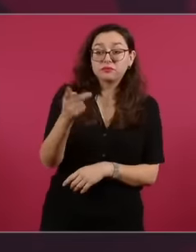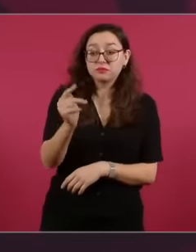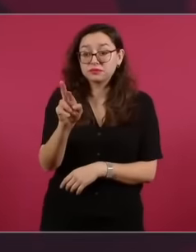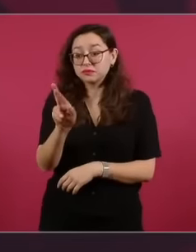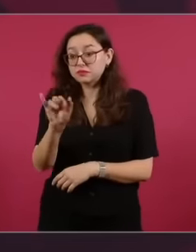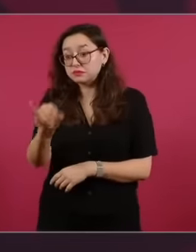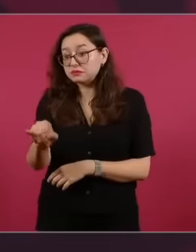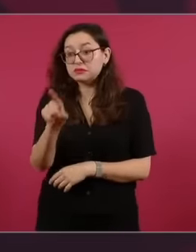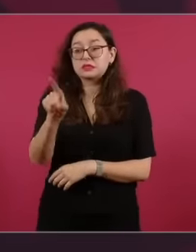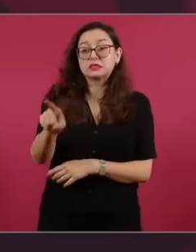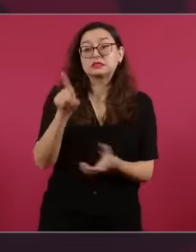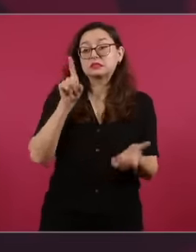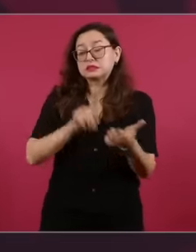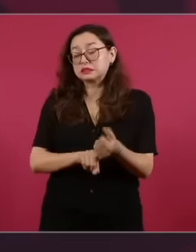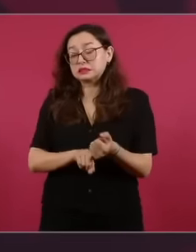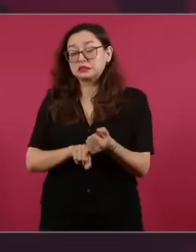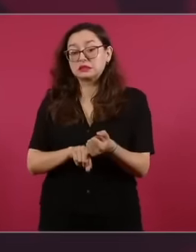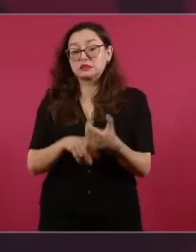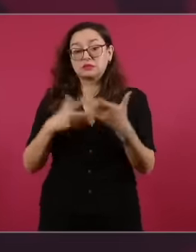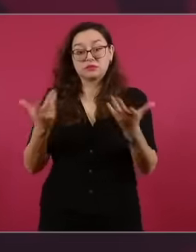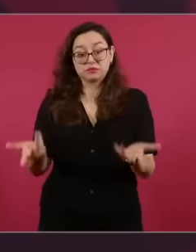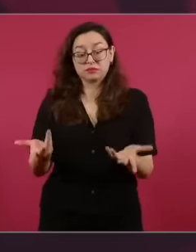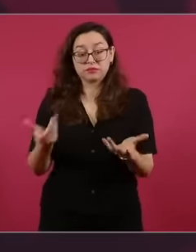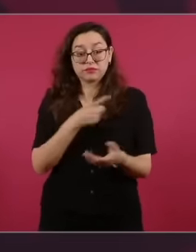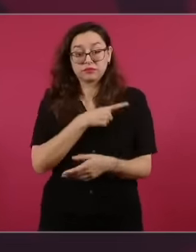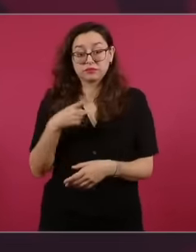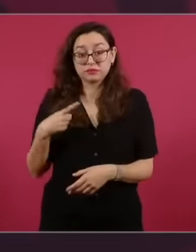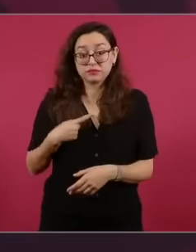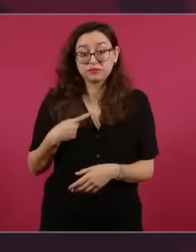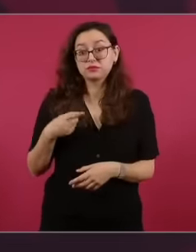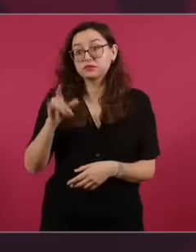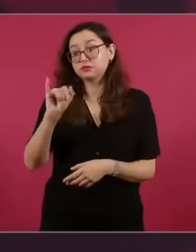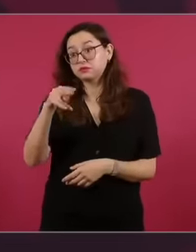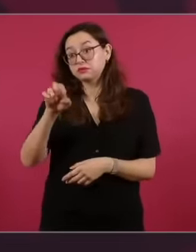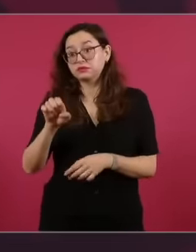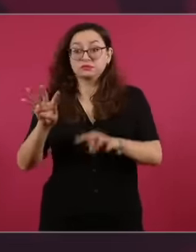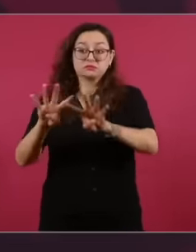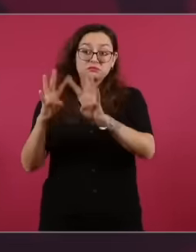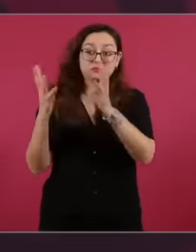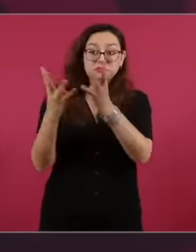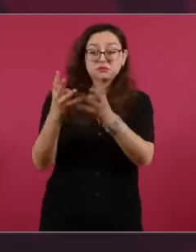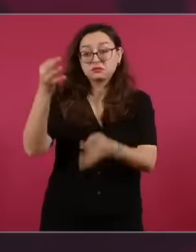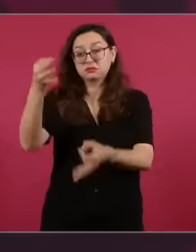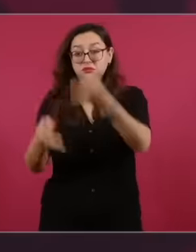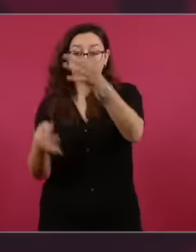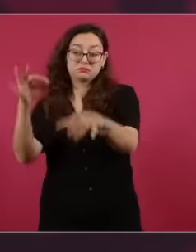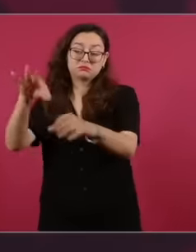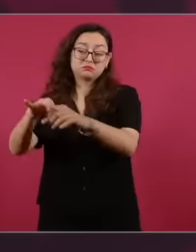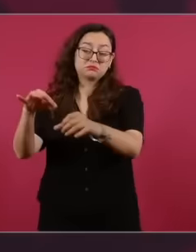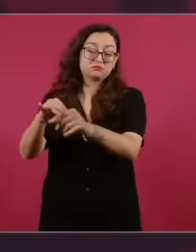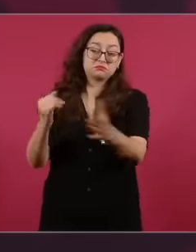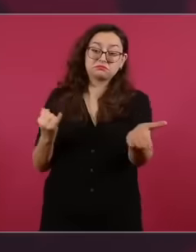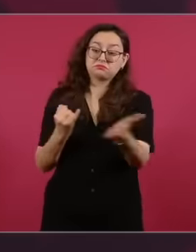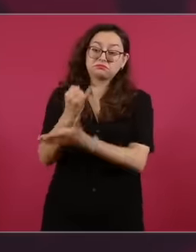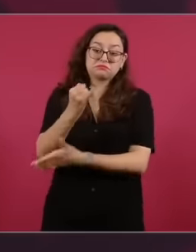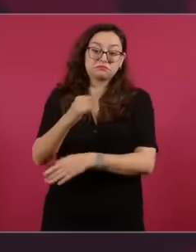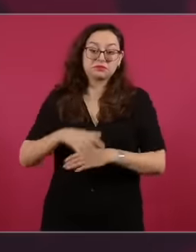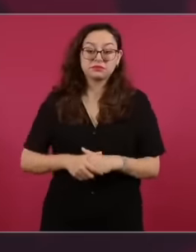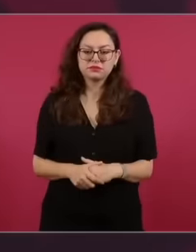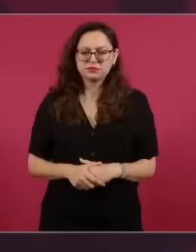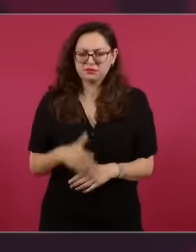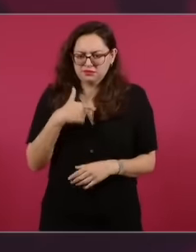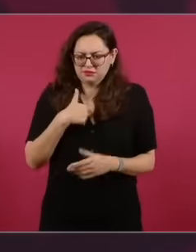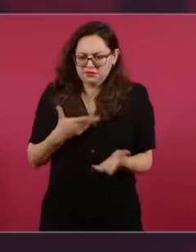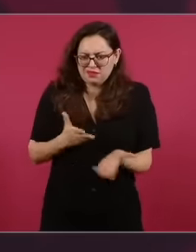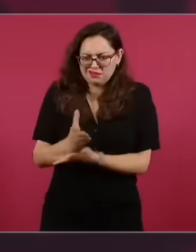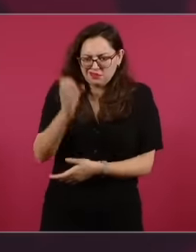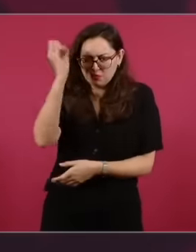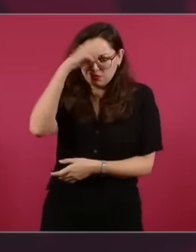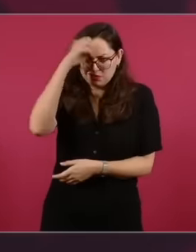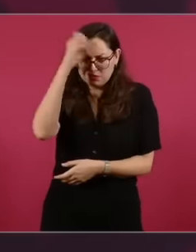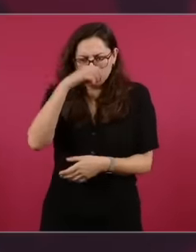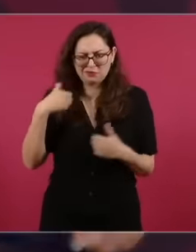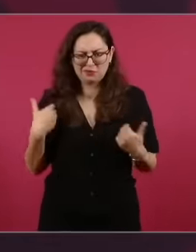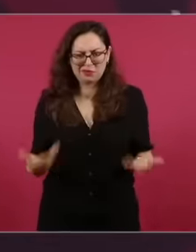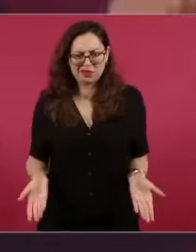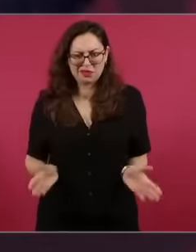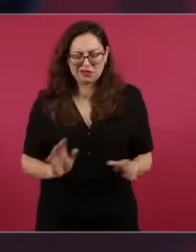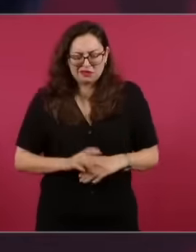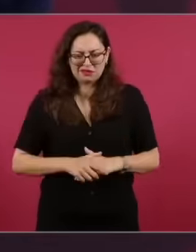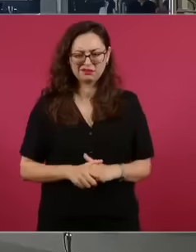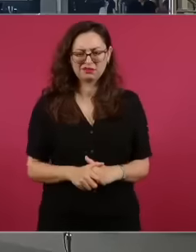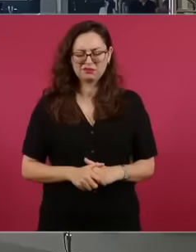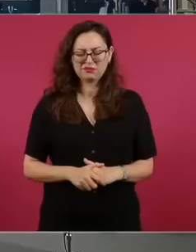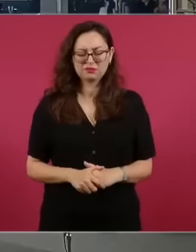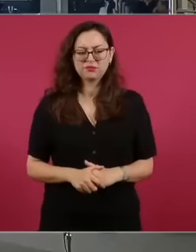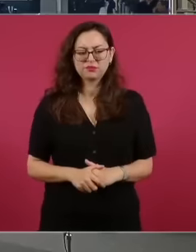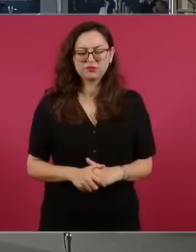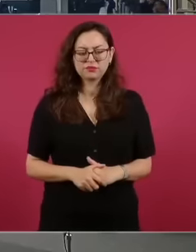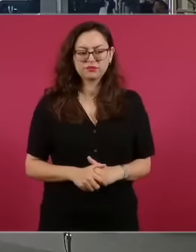it is the council of the INE and the court and for what? We get involved. I even have to thank them.